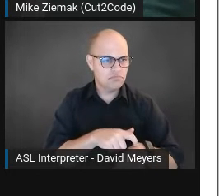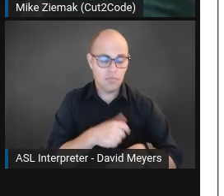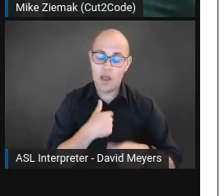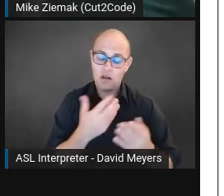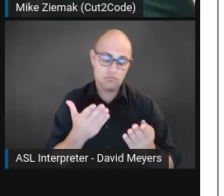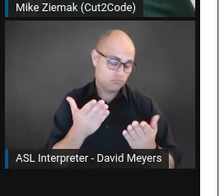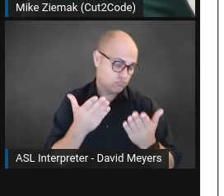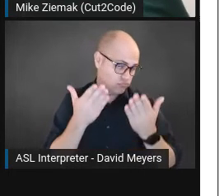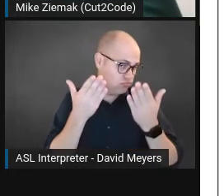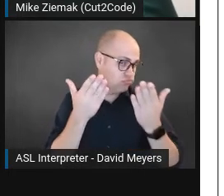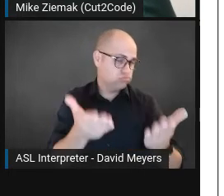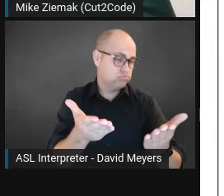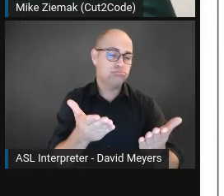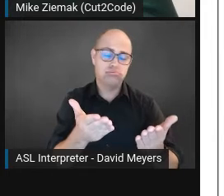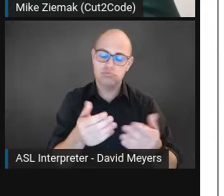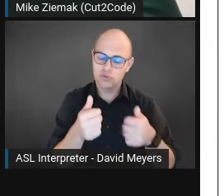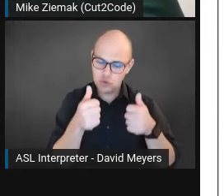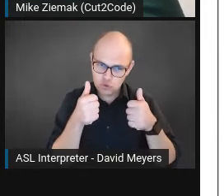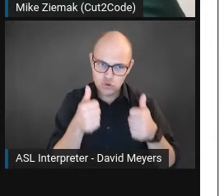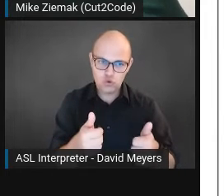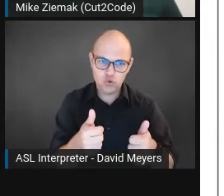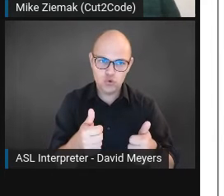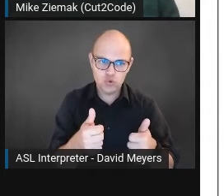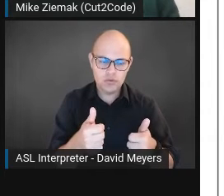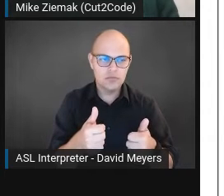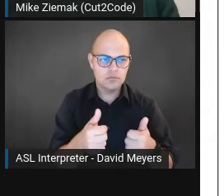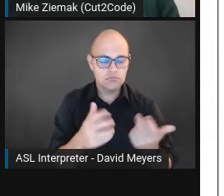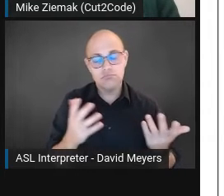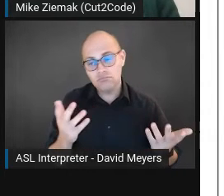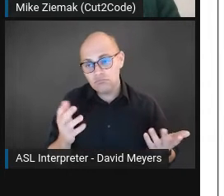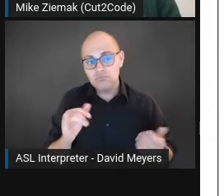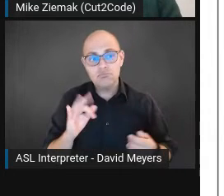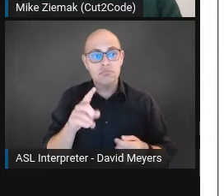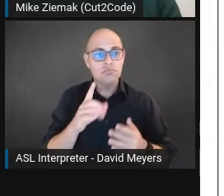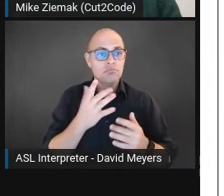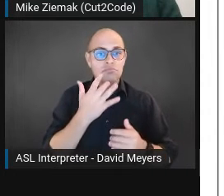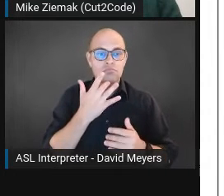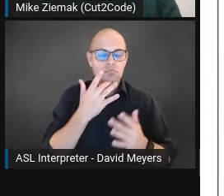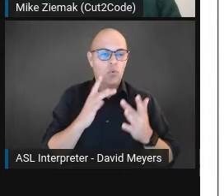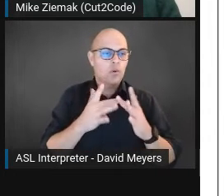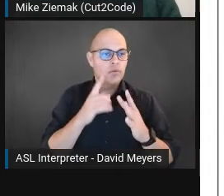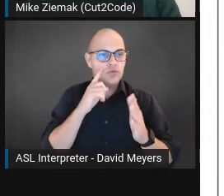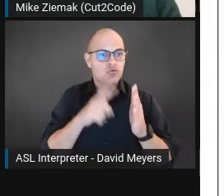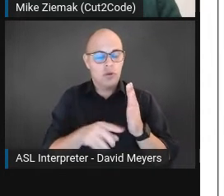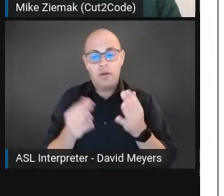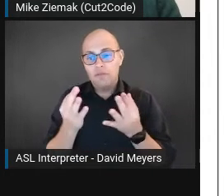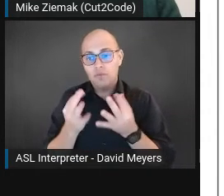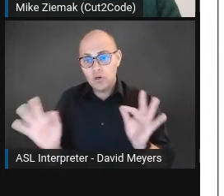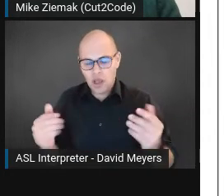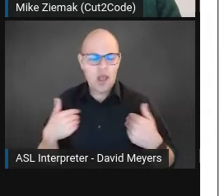One needs to keep in mind that it's a commercial service so if you've got to have your website checked for free, there are some alternatives to that.